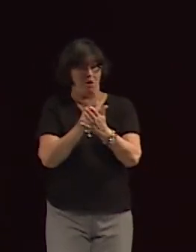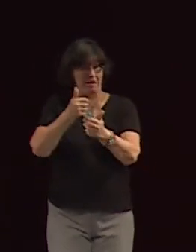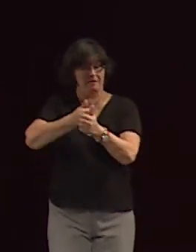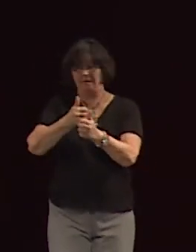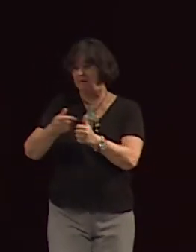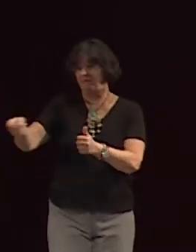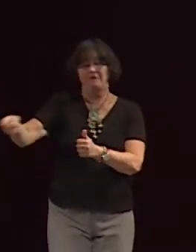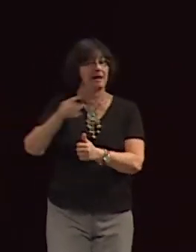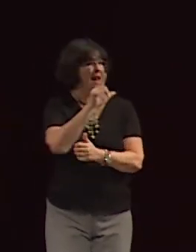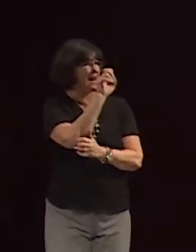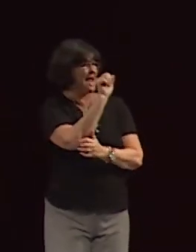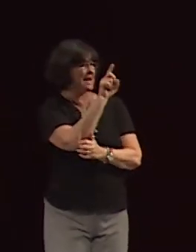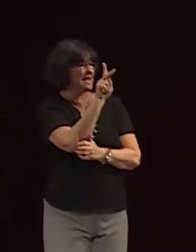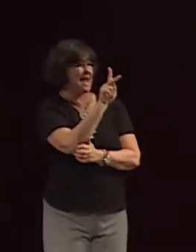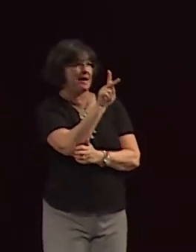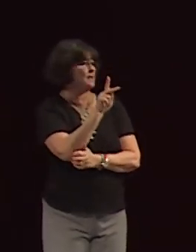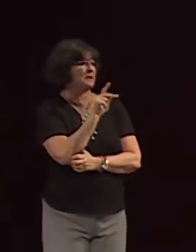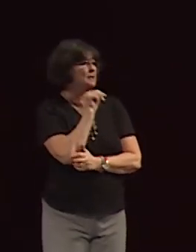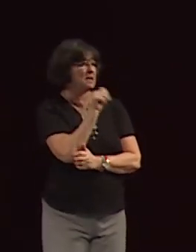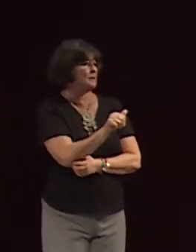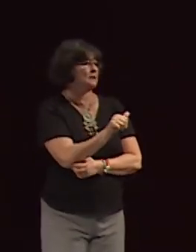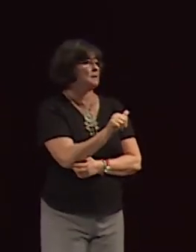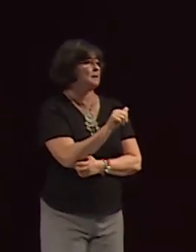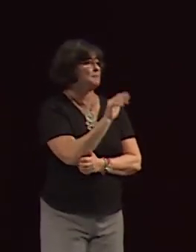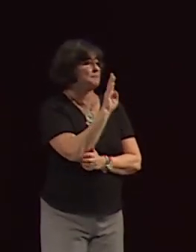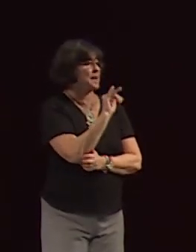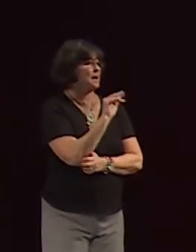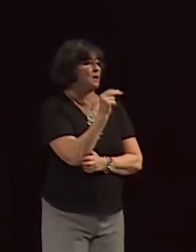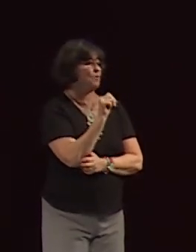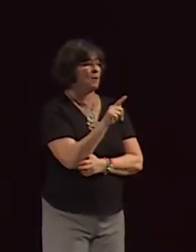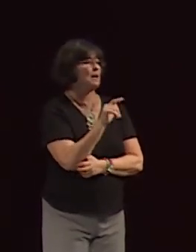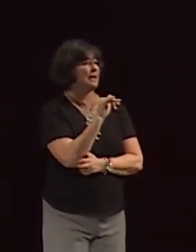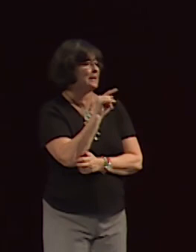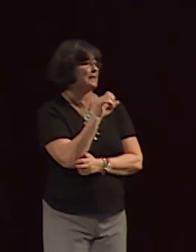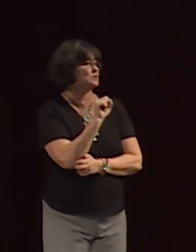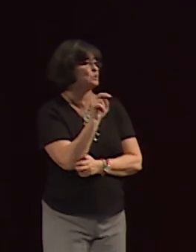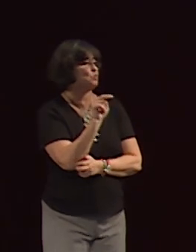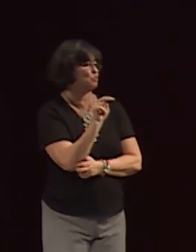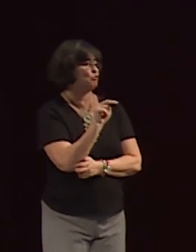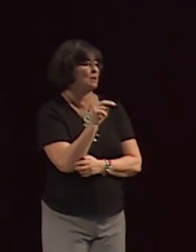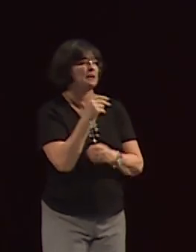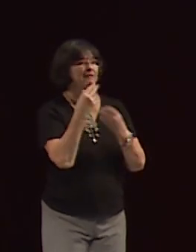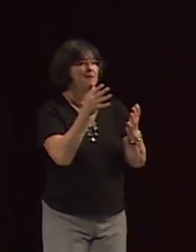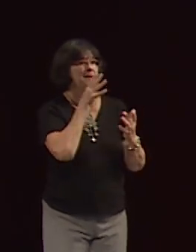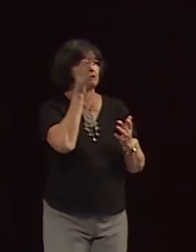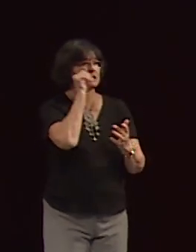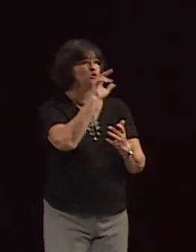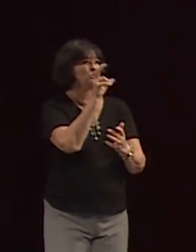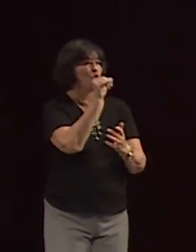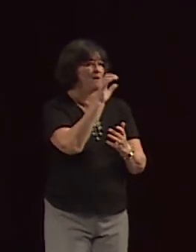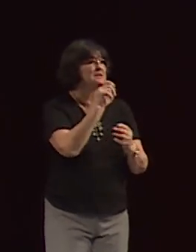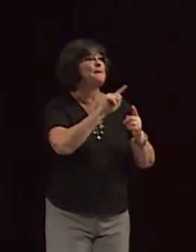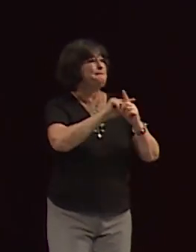and I myself support bilingualism. However, I want to make sure that it's understood